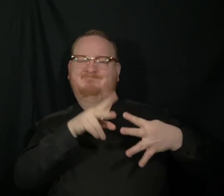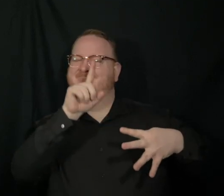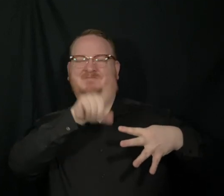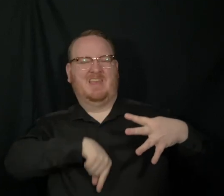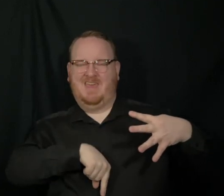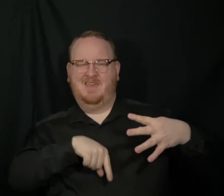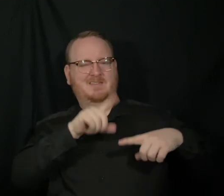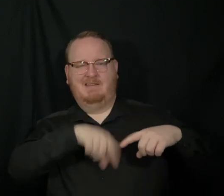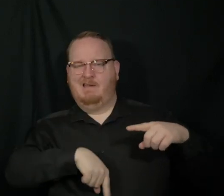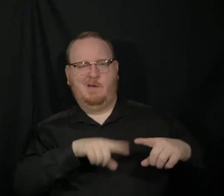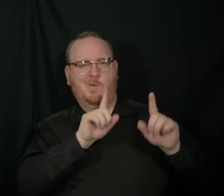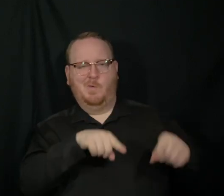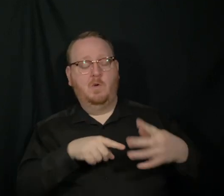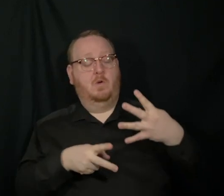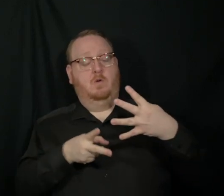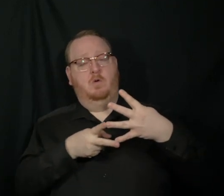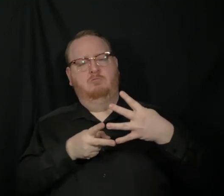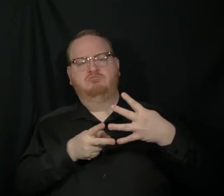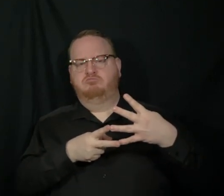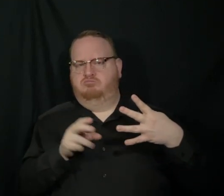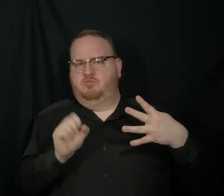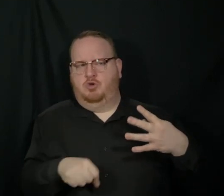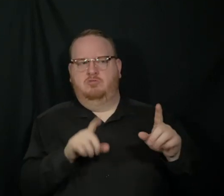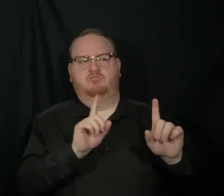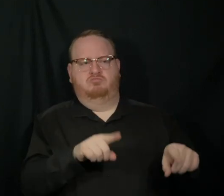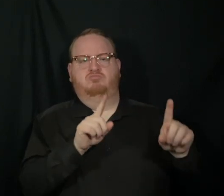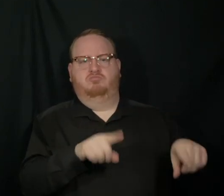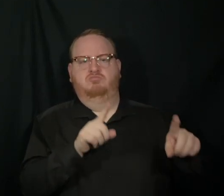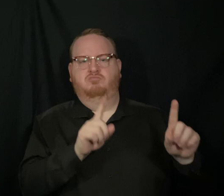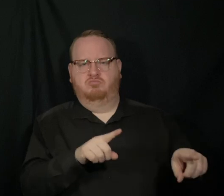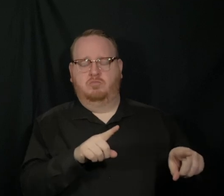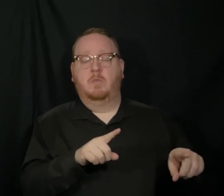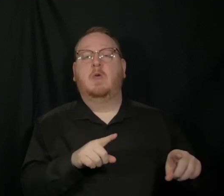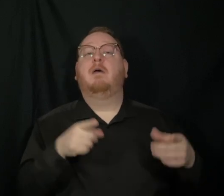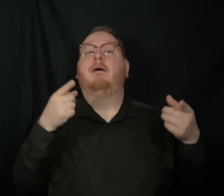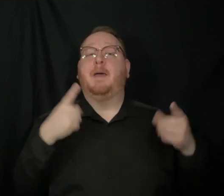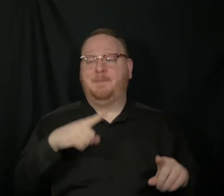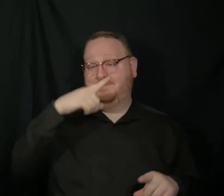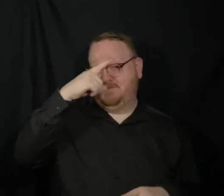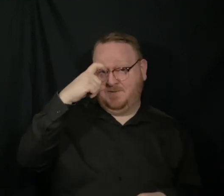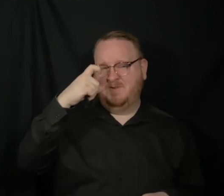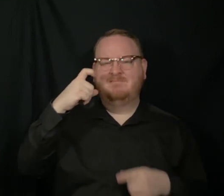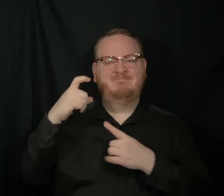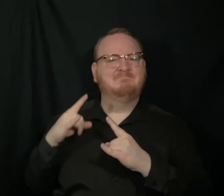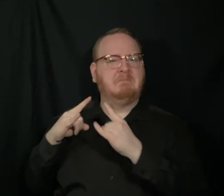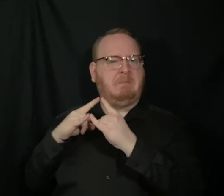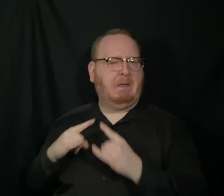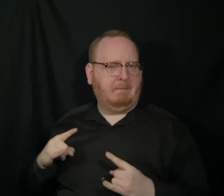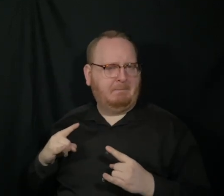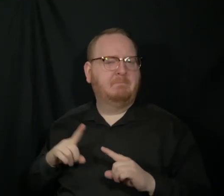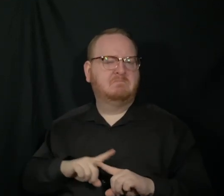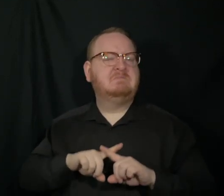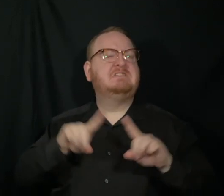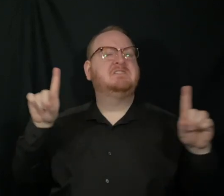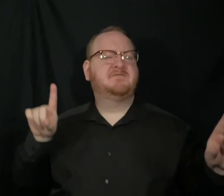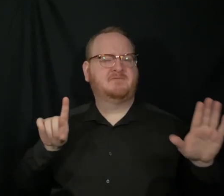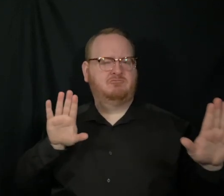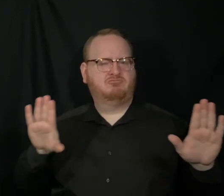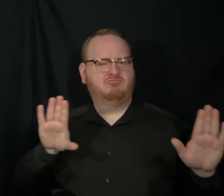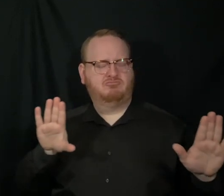the second half of the school year. And then this summer, she went to a summer program at a different camp, that was a